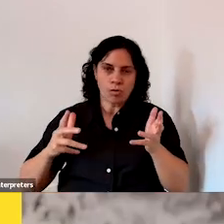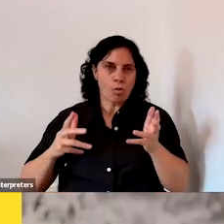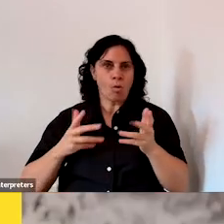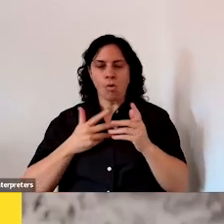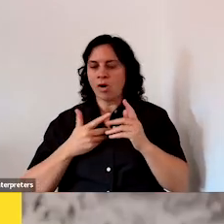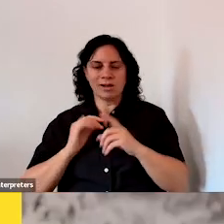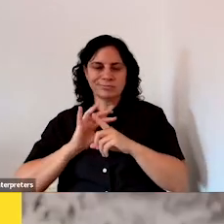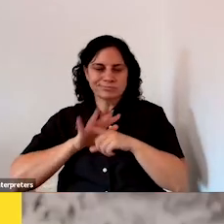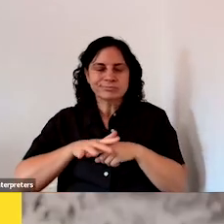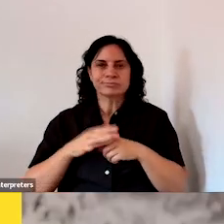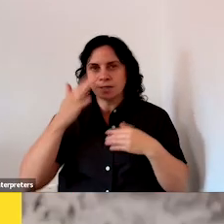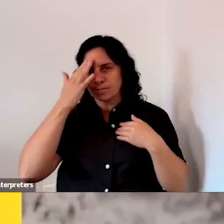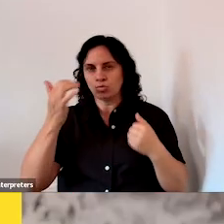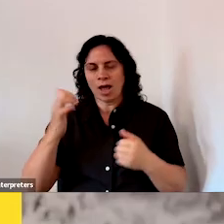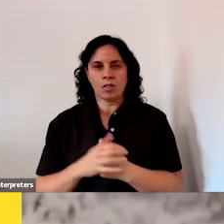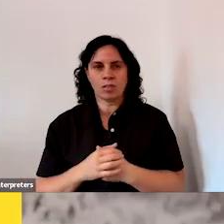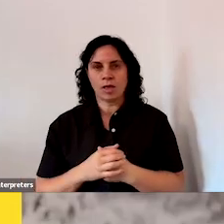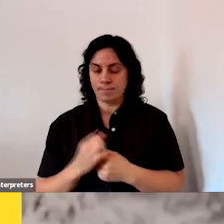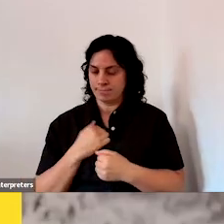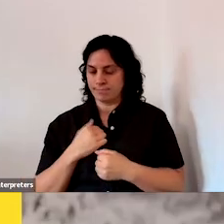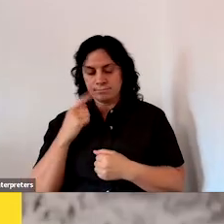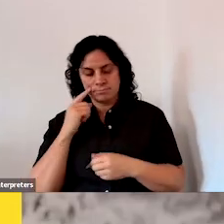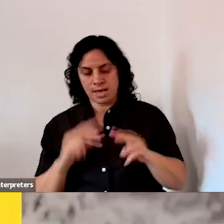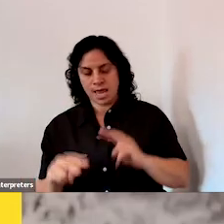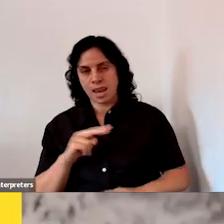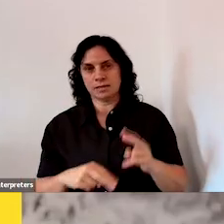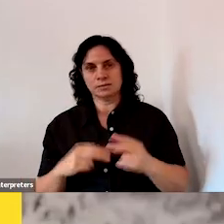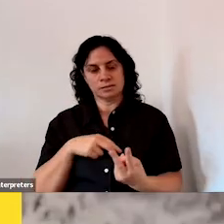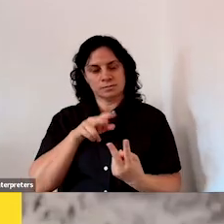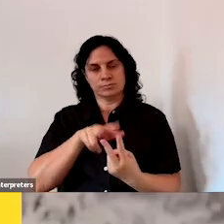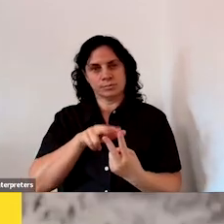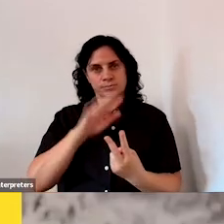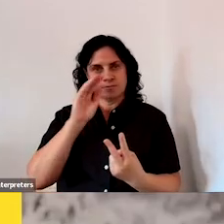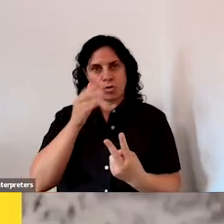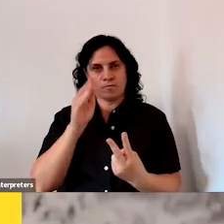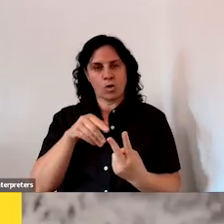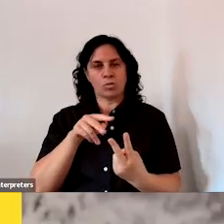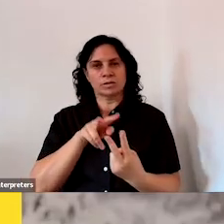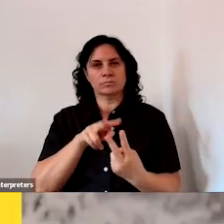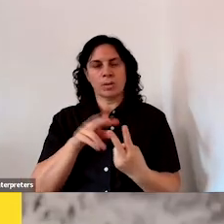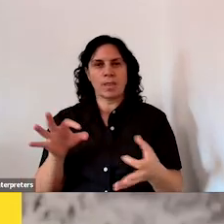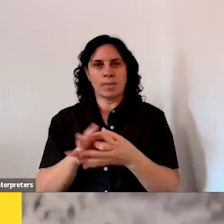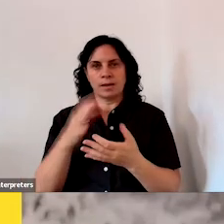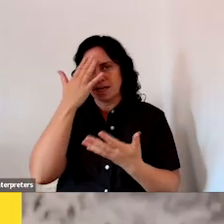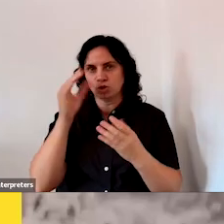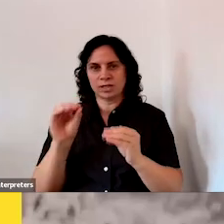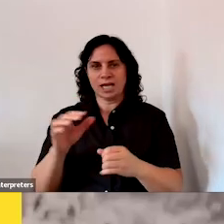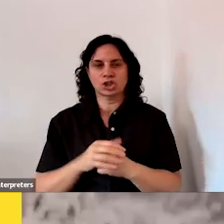And in our multivariable analysis, we looked at two education related factors, which were school satisfaction